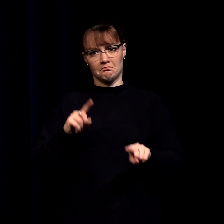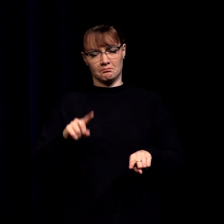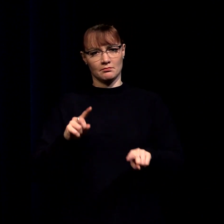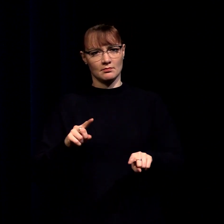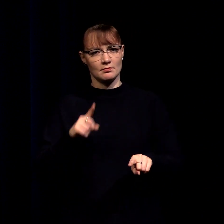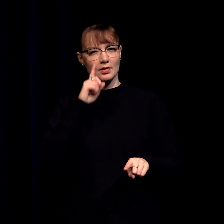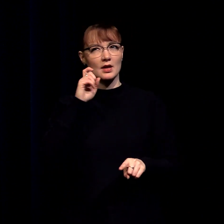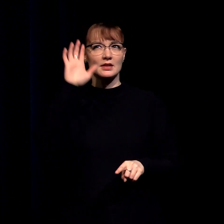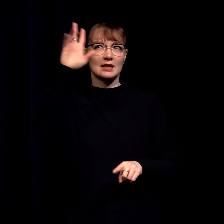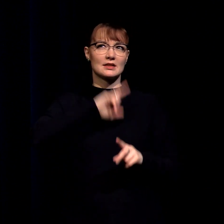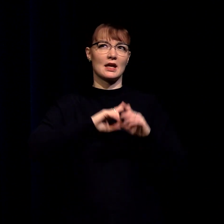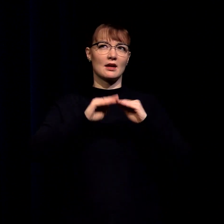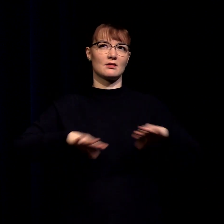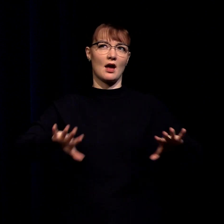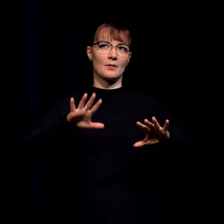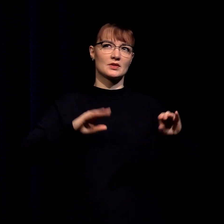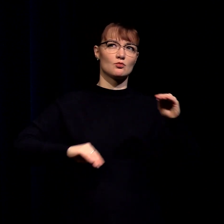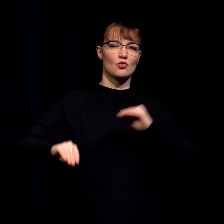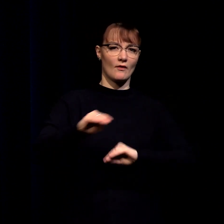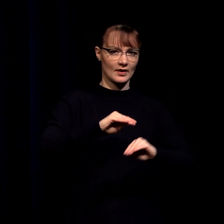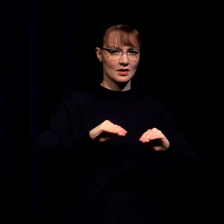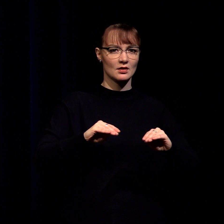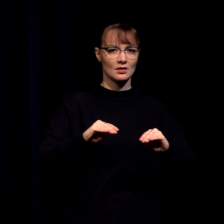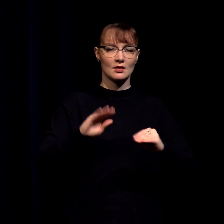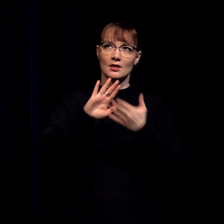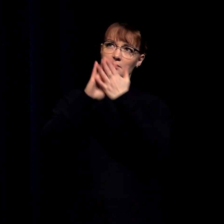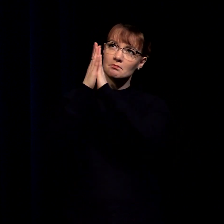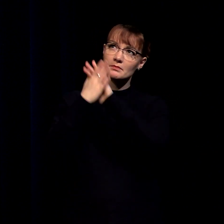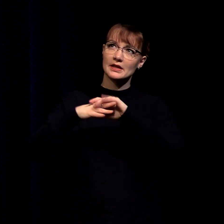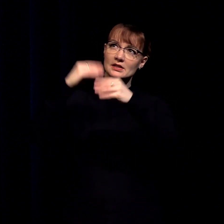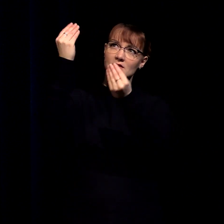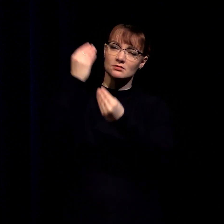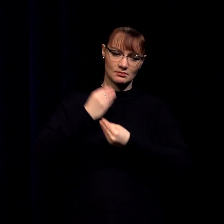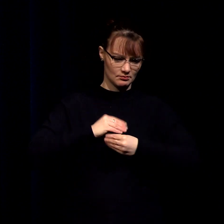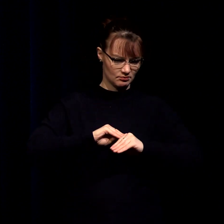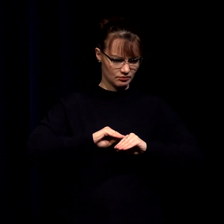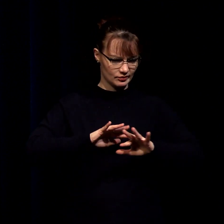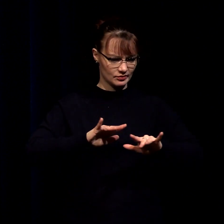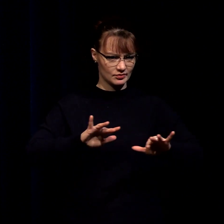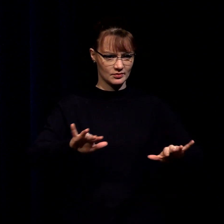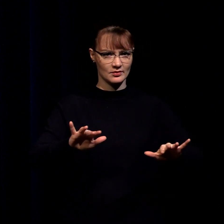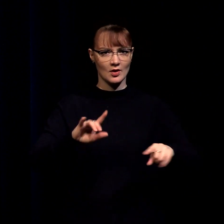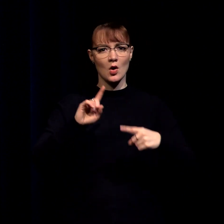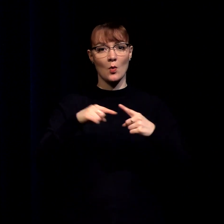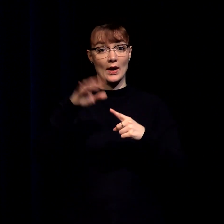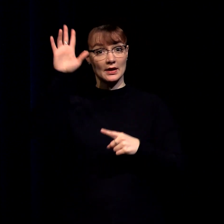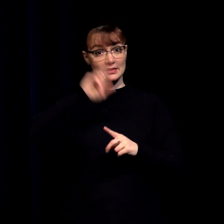is beginning to move peace is being released. And we need to understand when that happens, when the kingdom of light comes